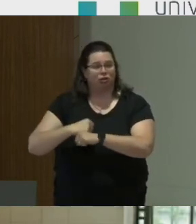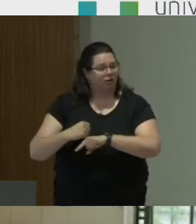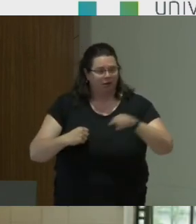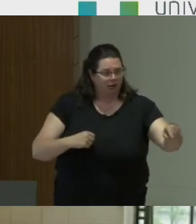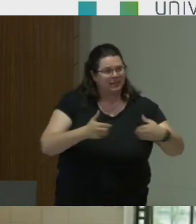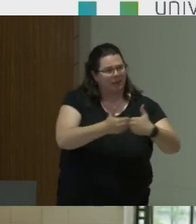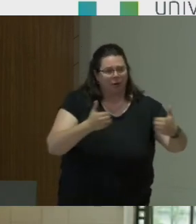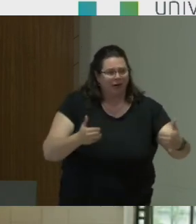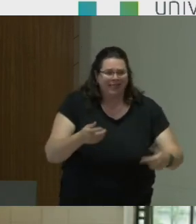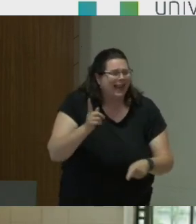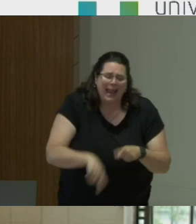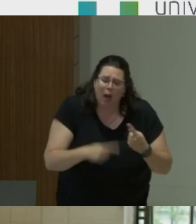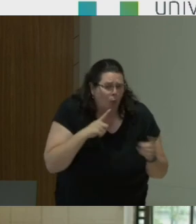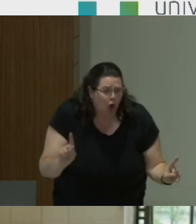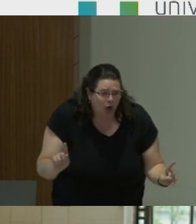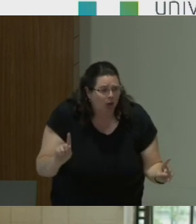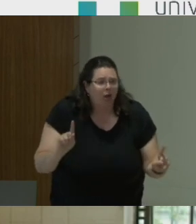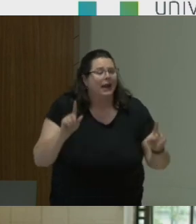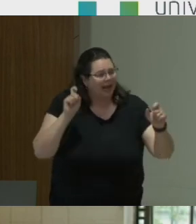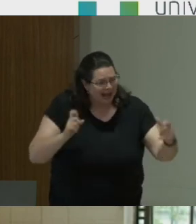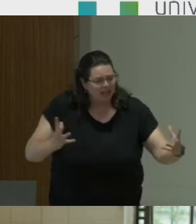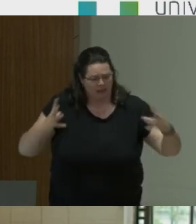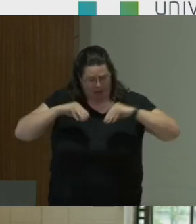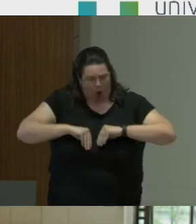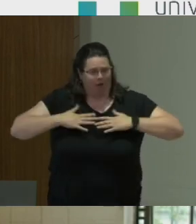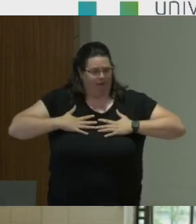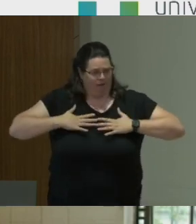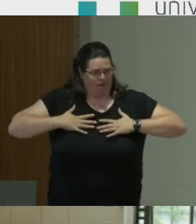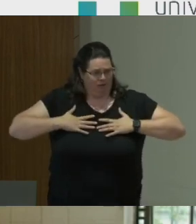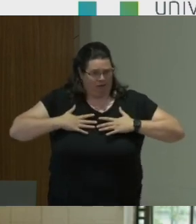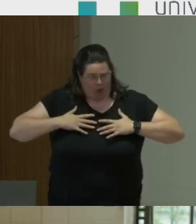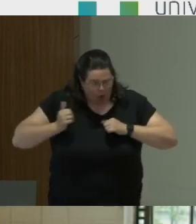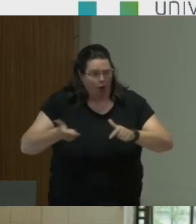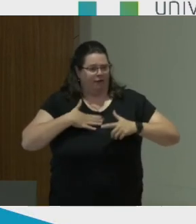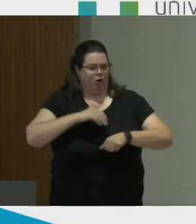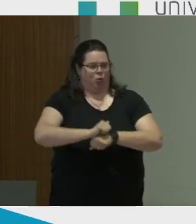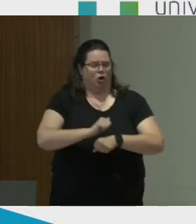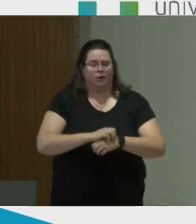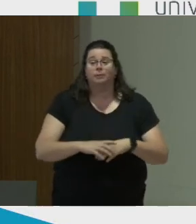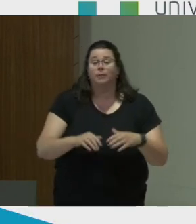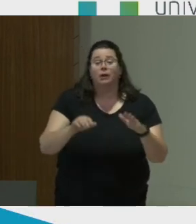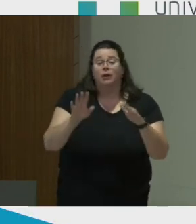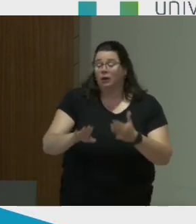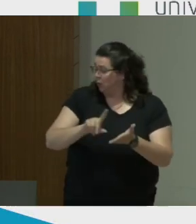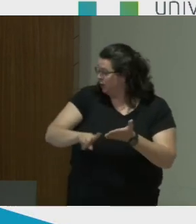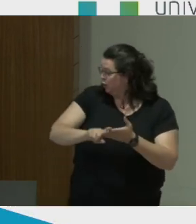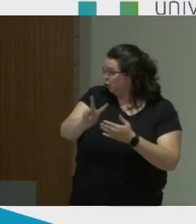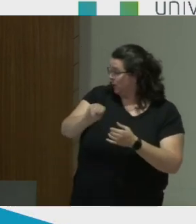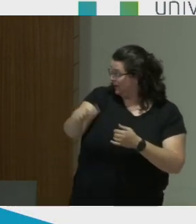So we had in Germany this roundtable that Hans mentioned in 2010, and there